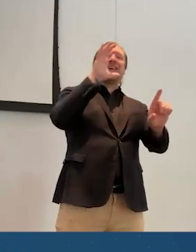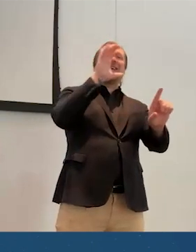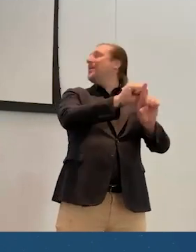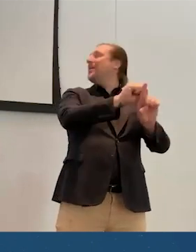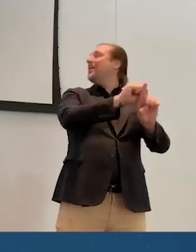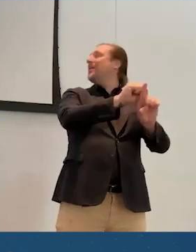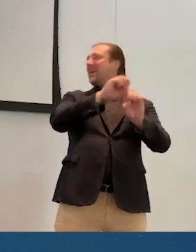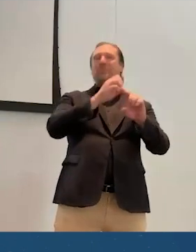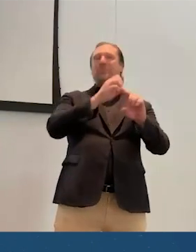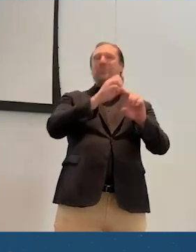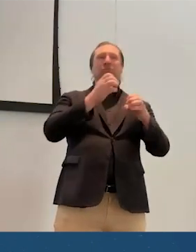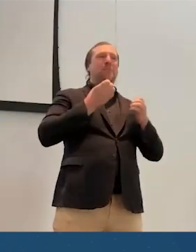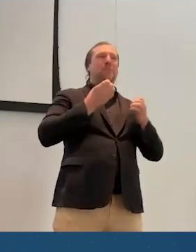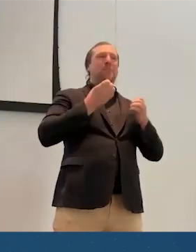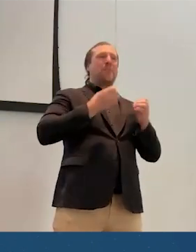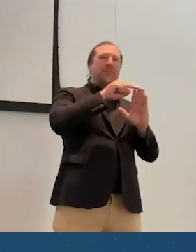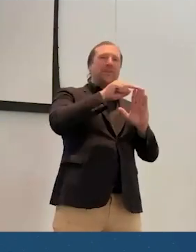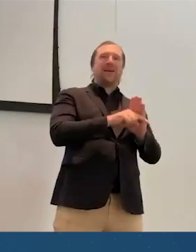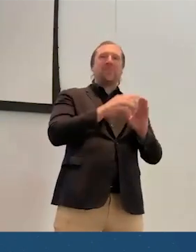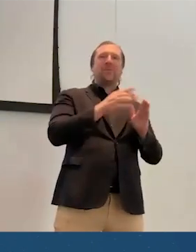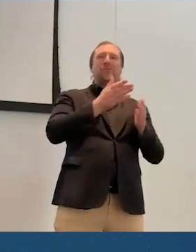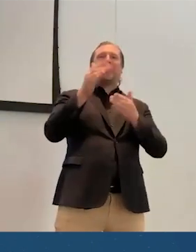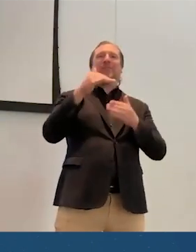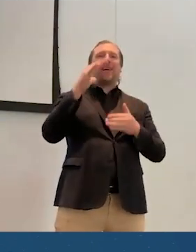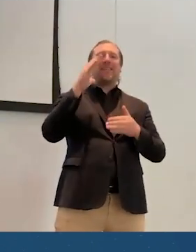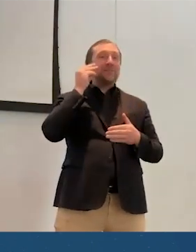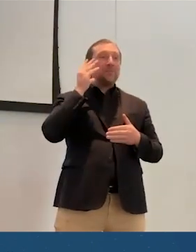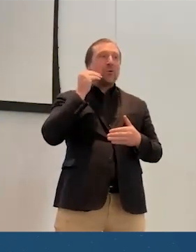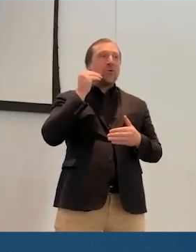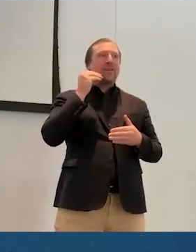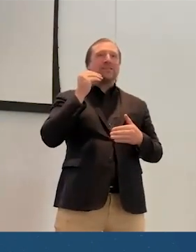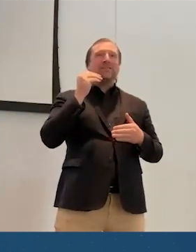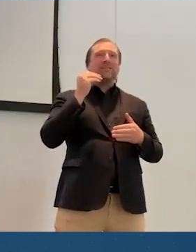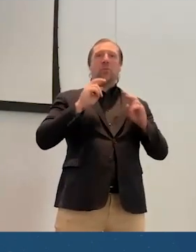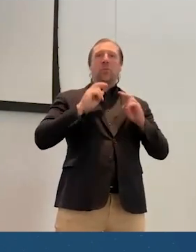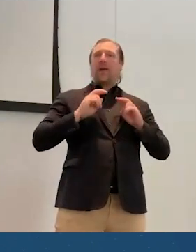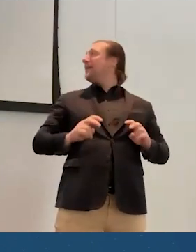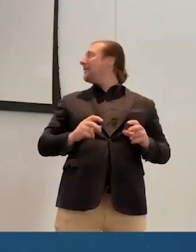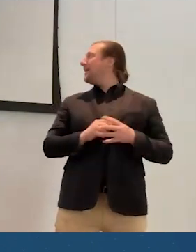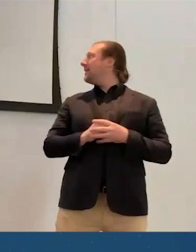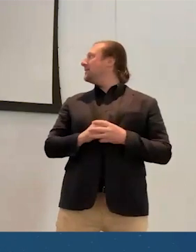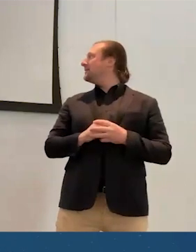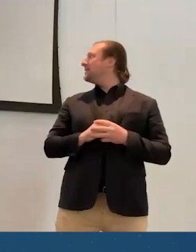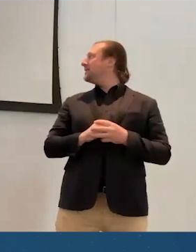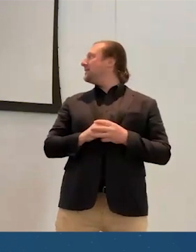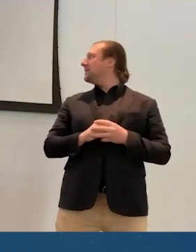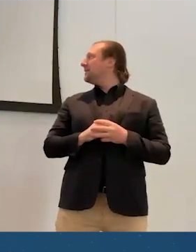providing different angles on my reaction and interactions